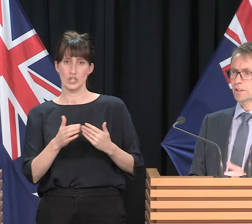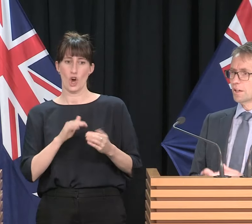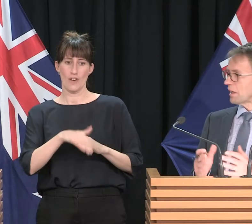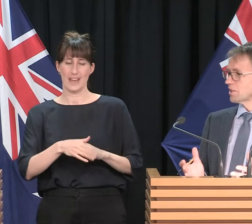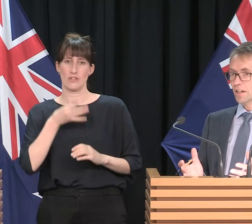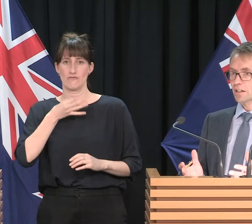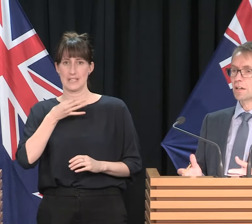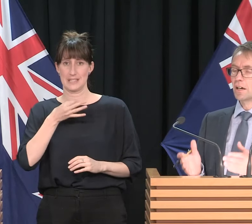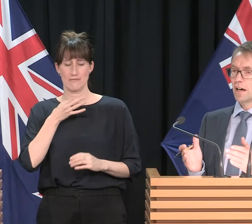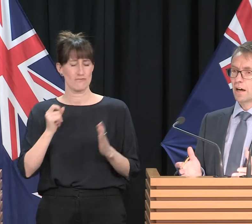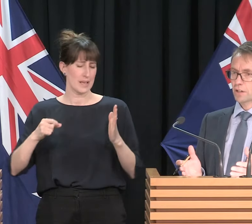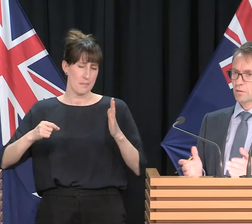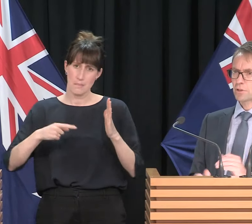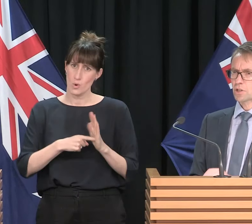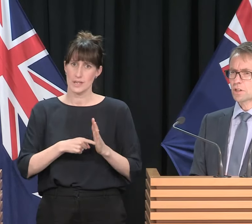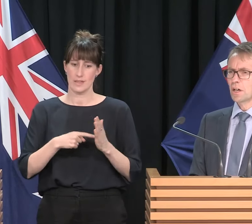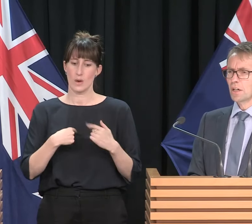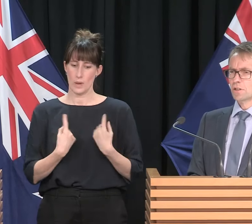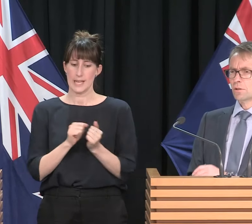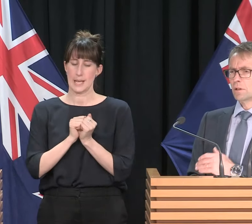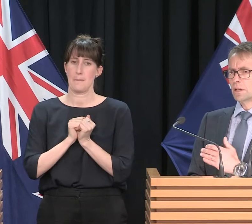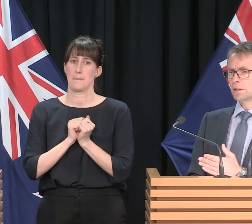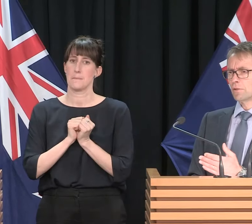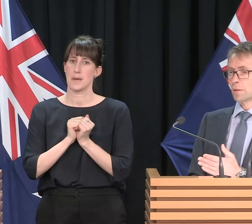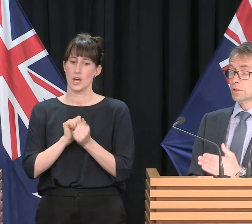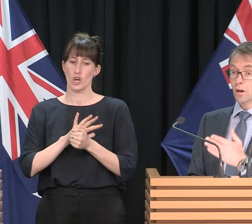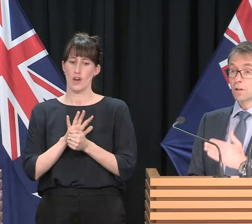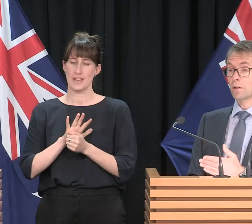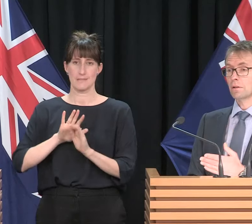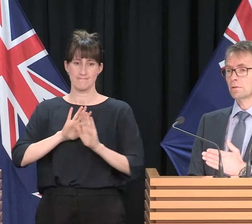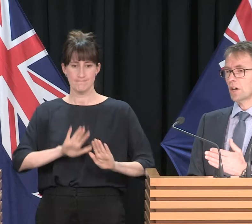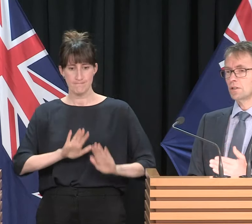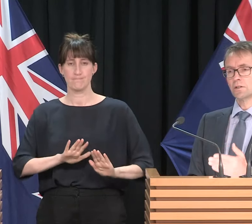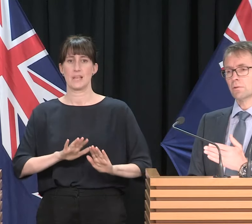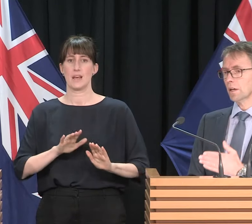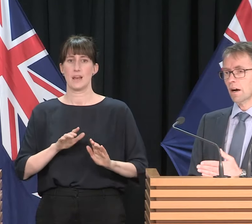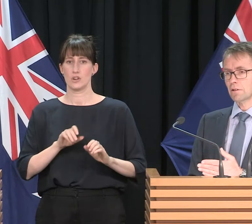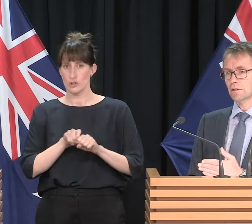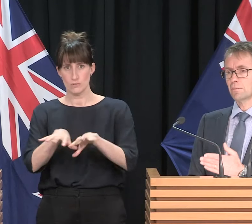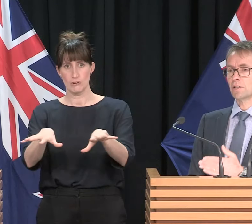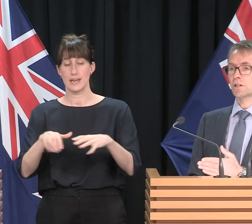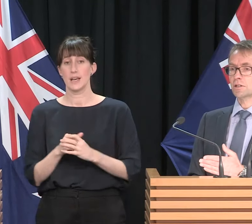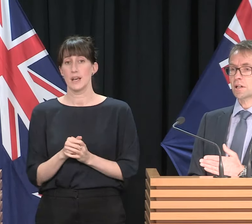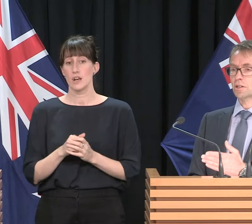distancing, hand hygiene, and, most importantly, avoiding